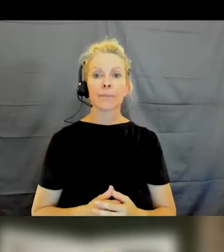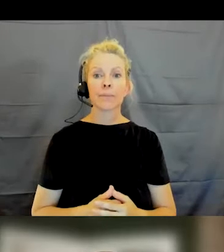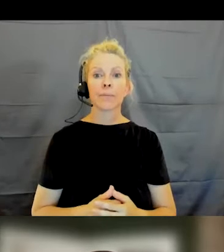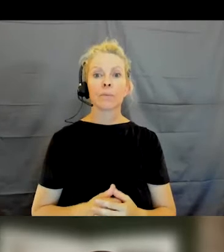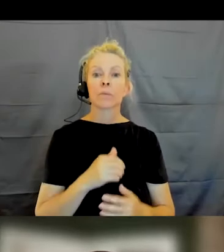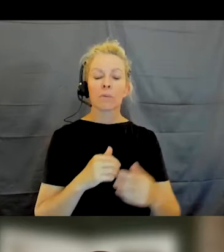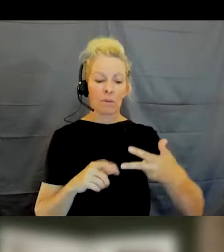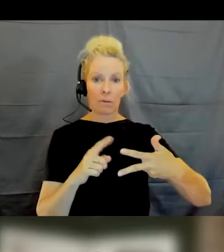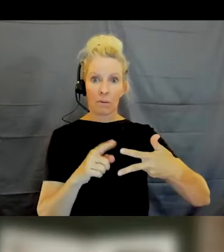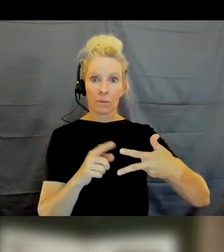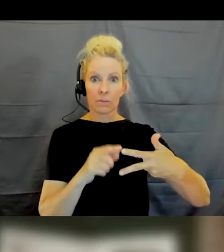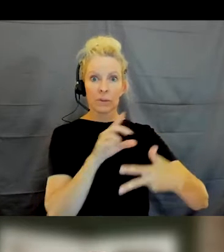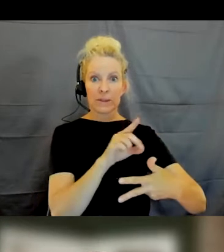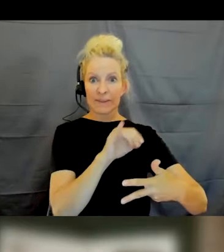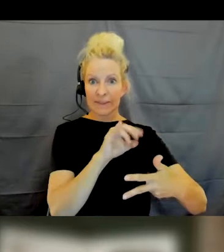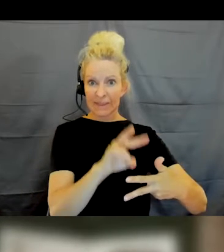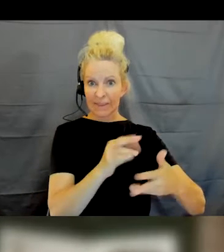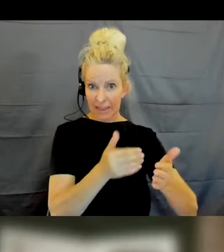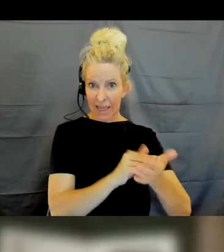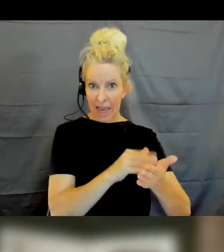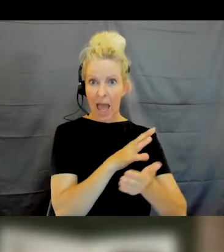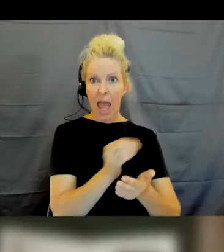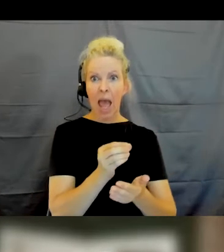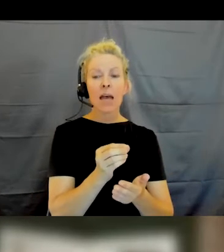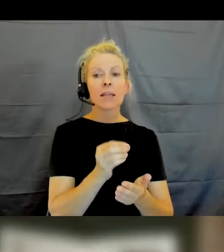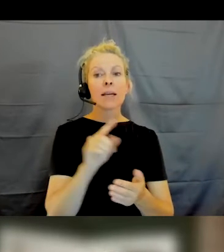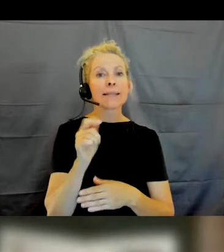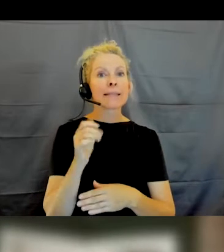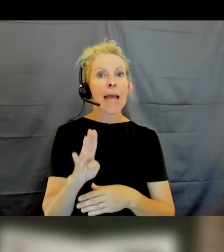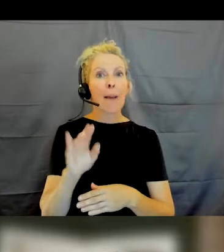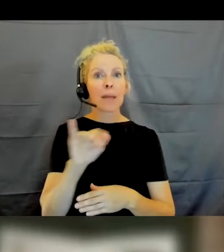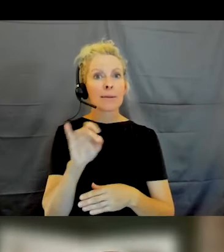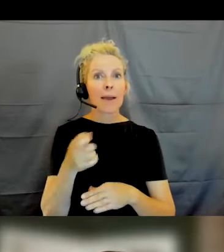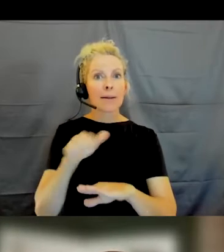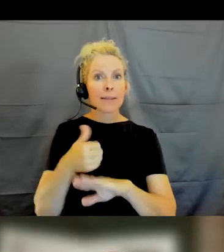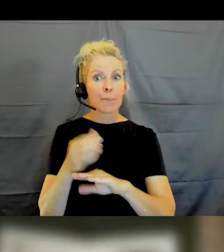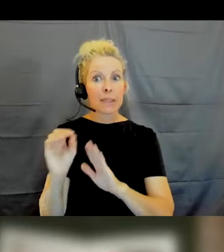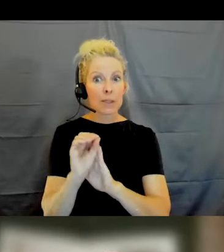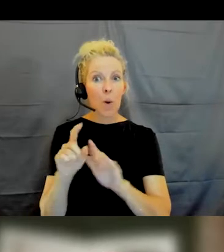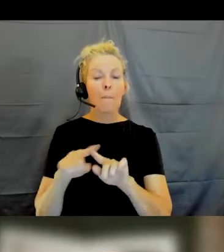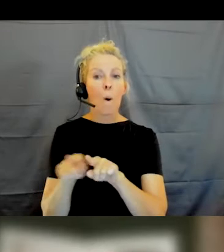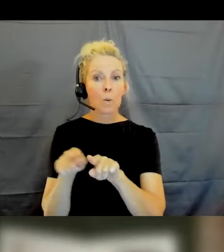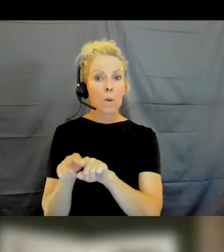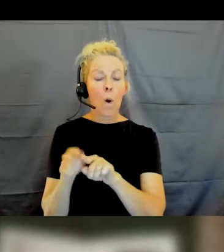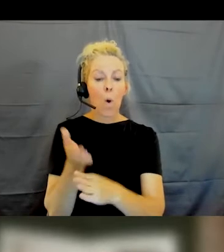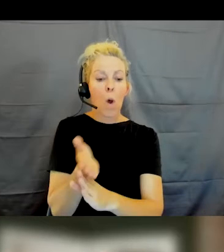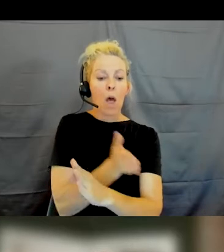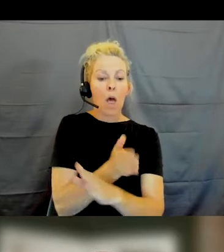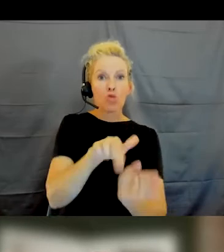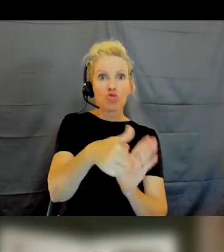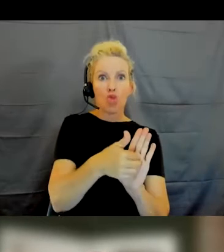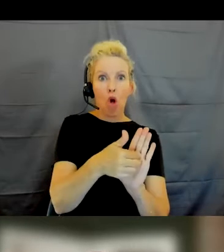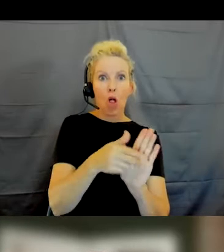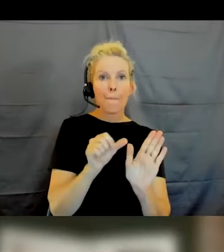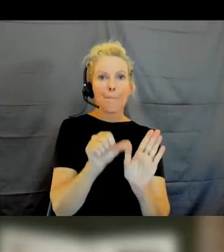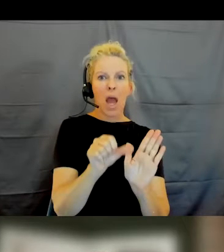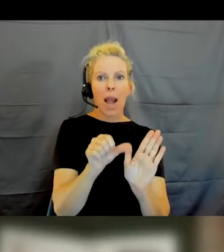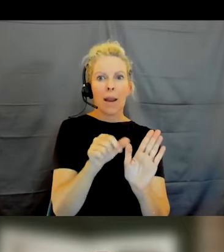with a tab index set to zero. But we have applied a role. Same element, says submit inside of it.